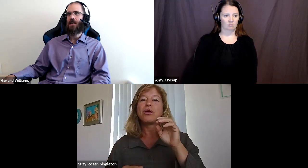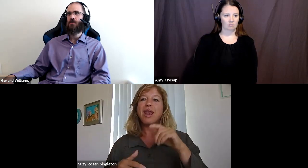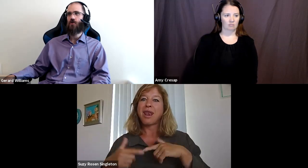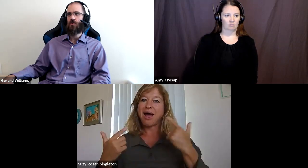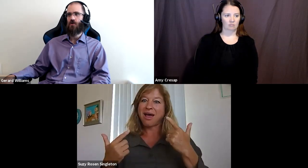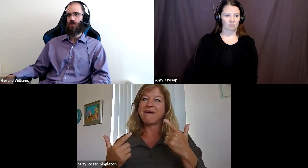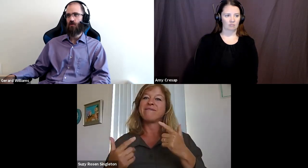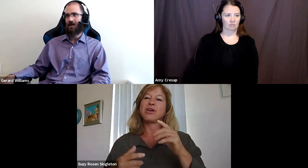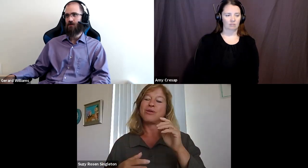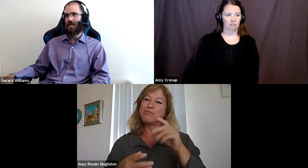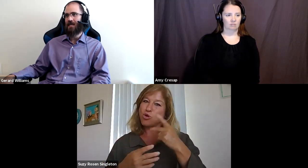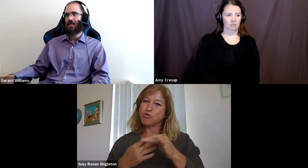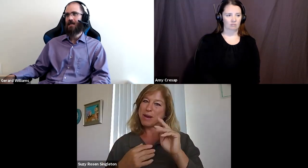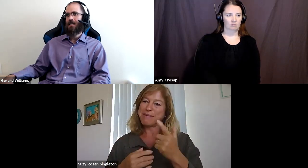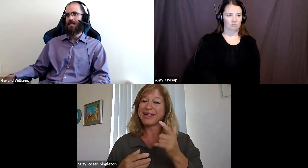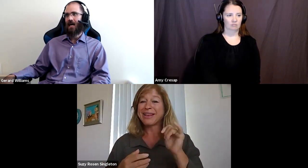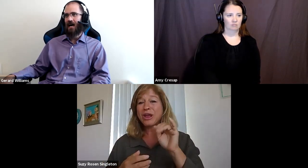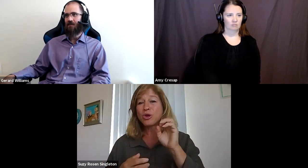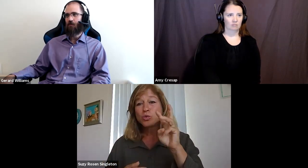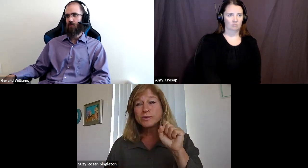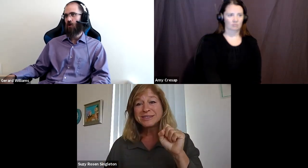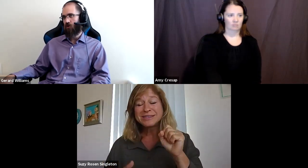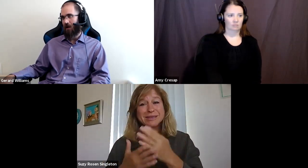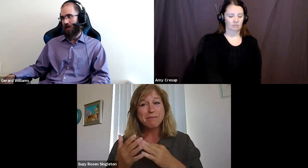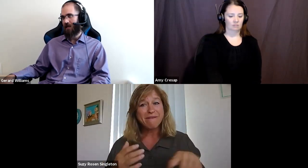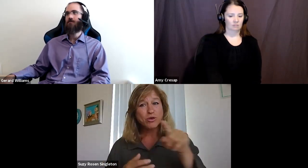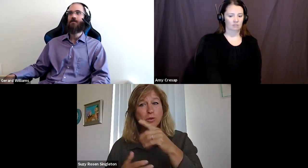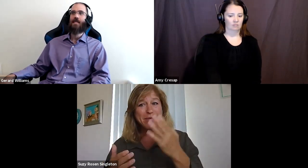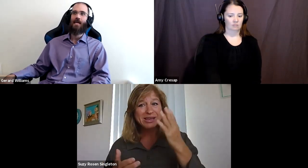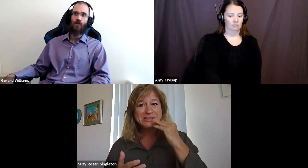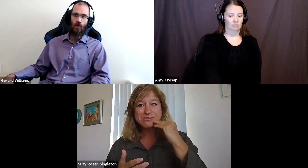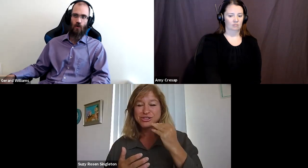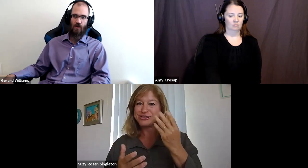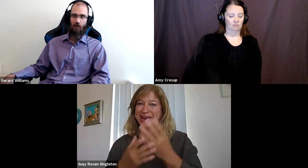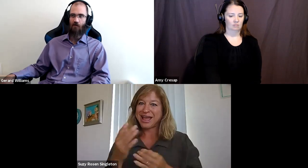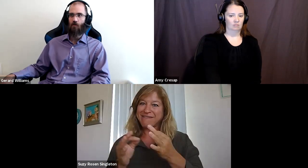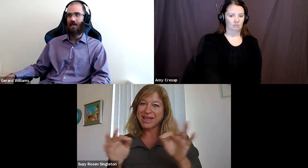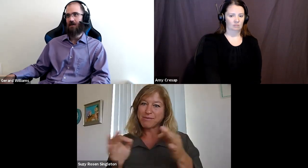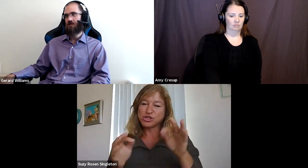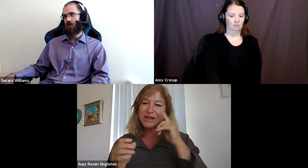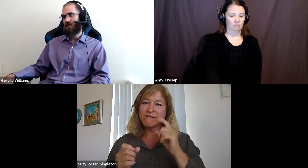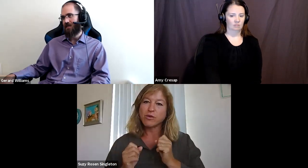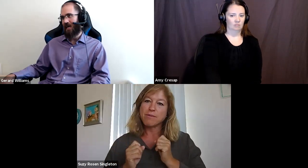issues surrounding live programming, like news, some of you may have experienced a lack